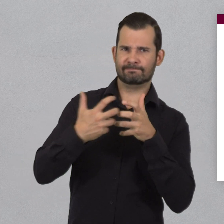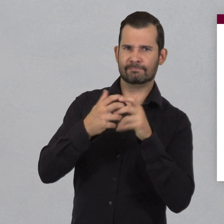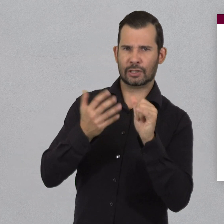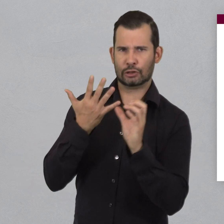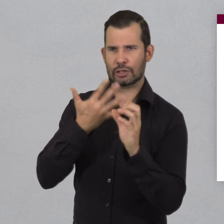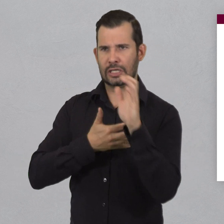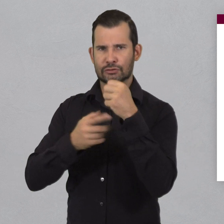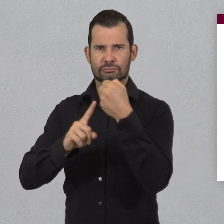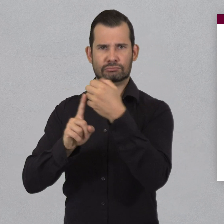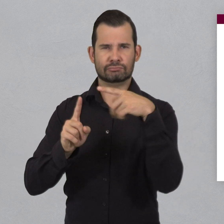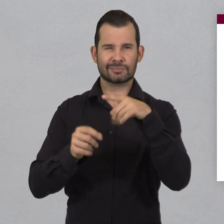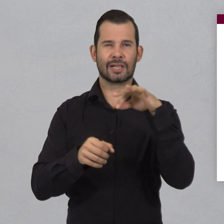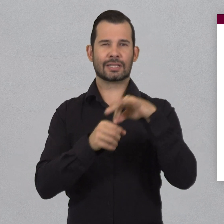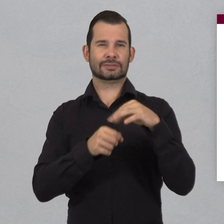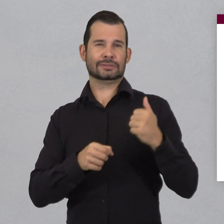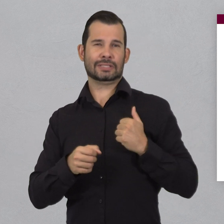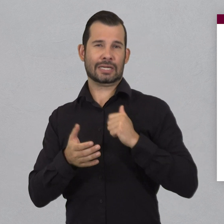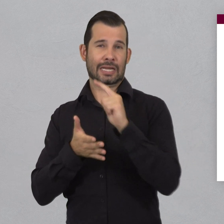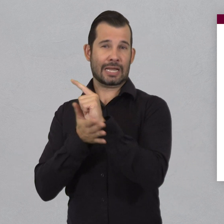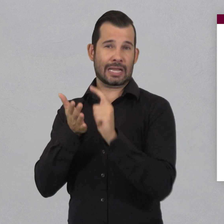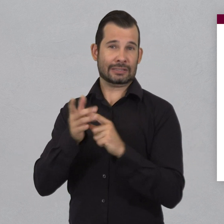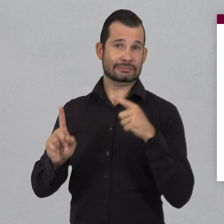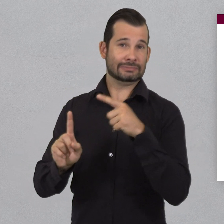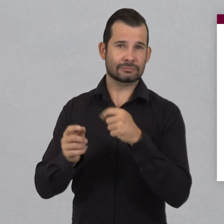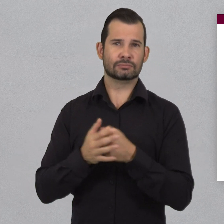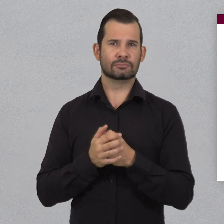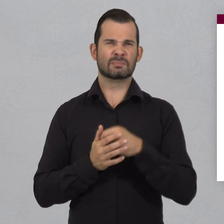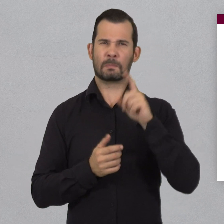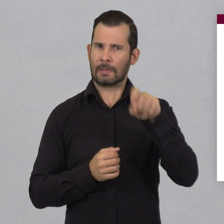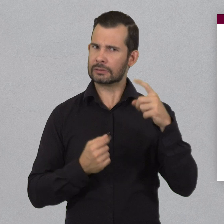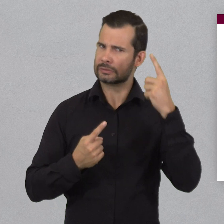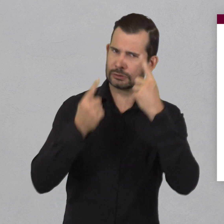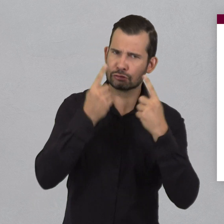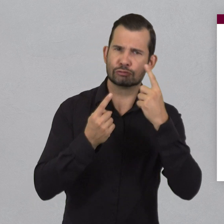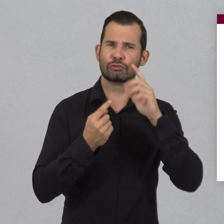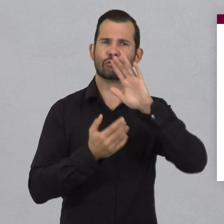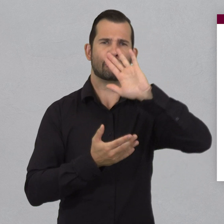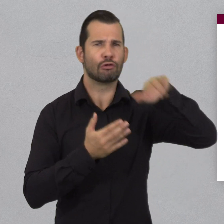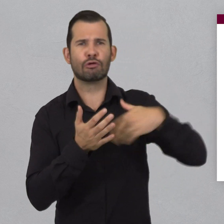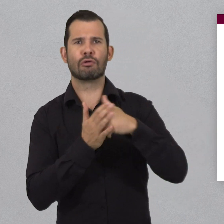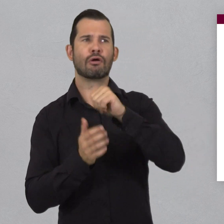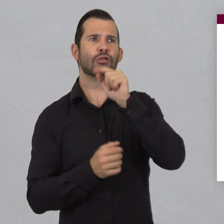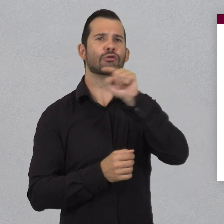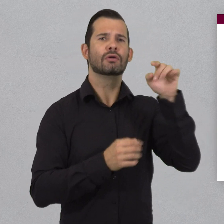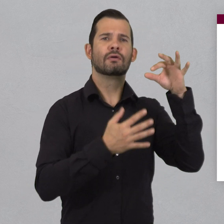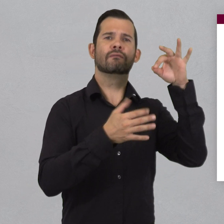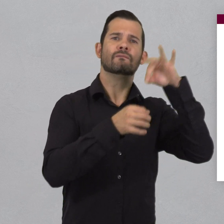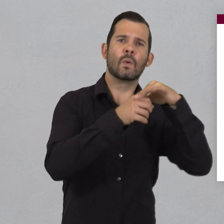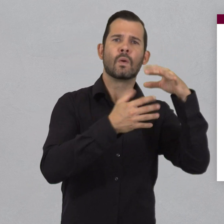must meet the criteria outlined in the Canada Elections Act. You must consider all other voting